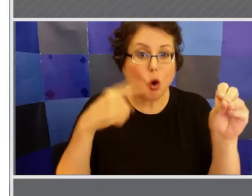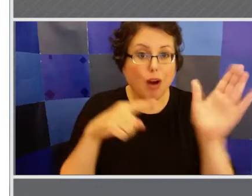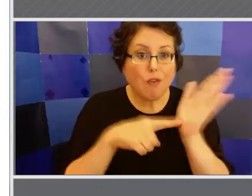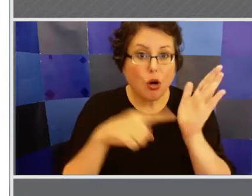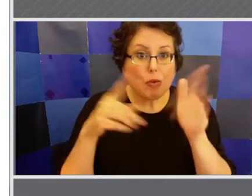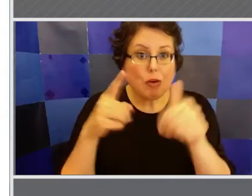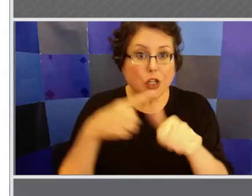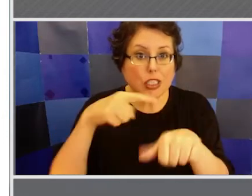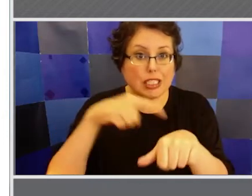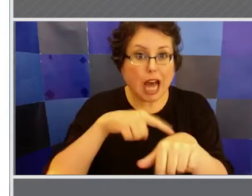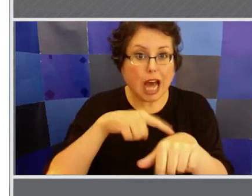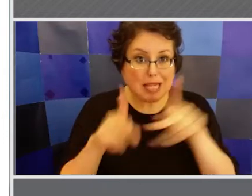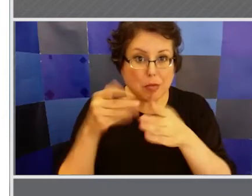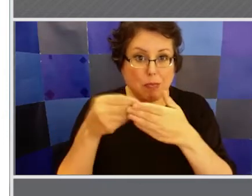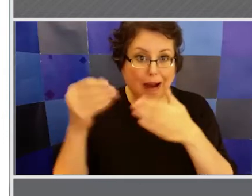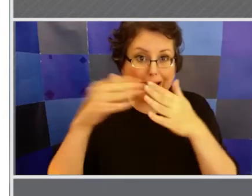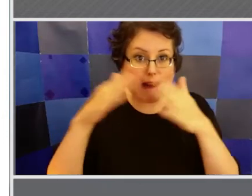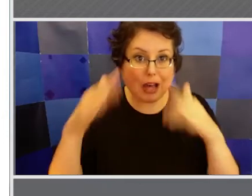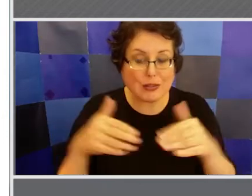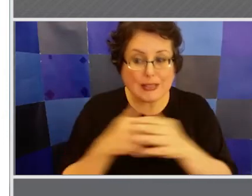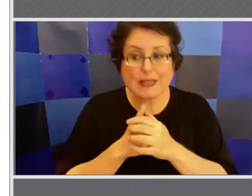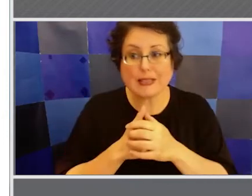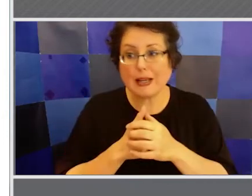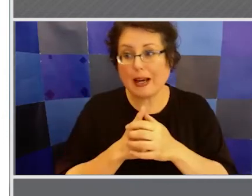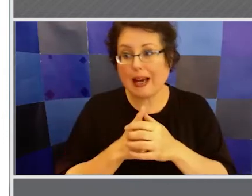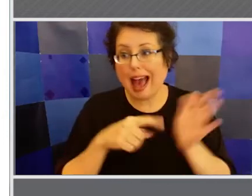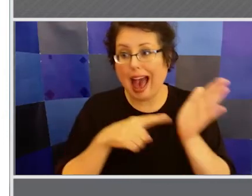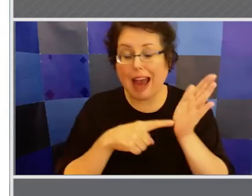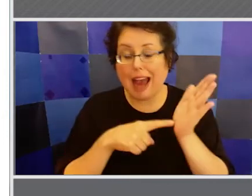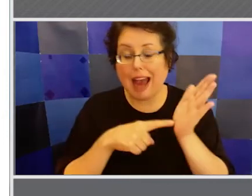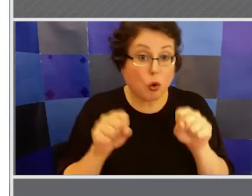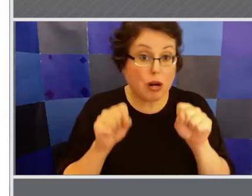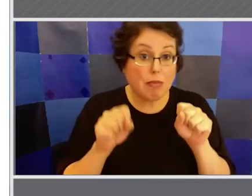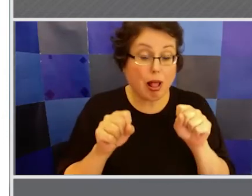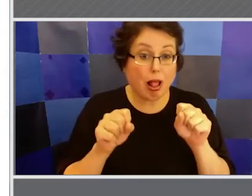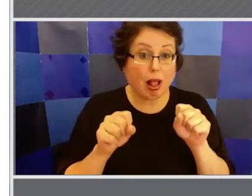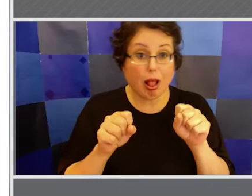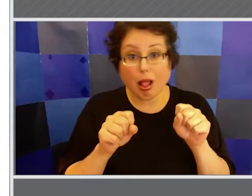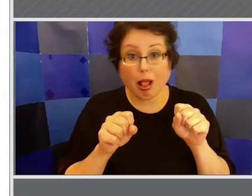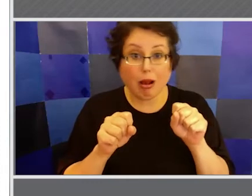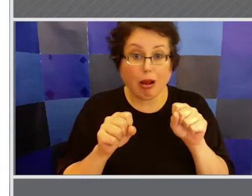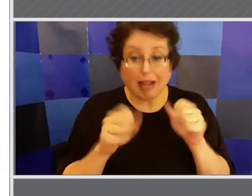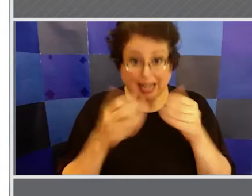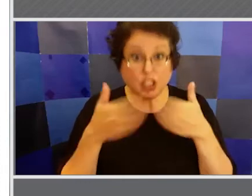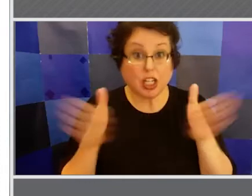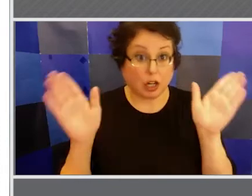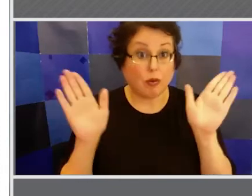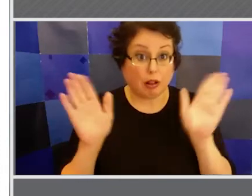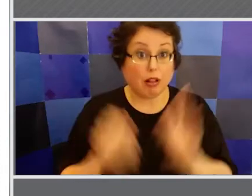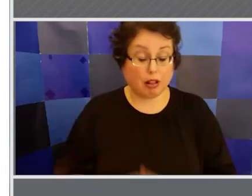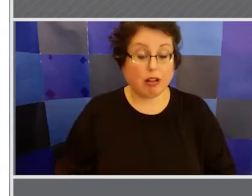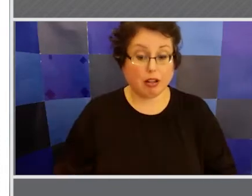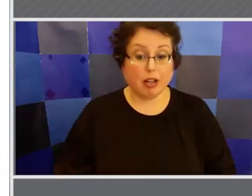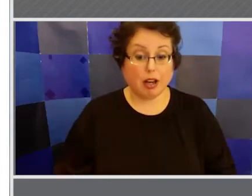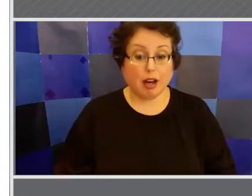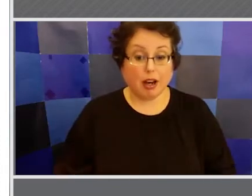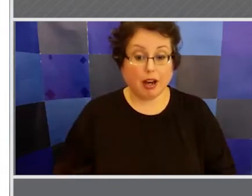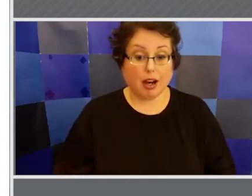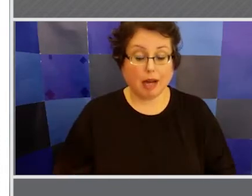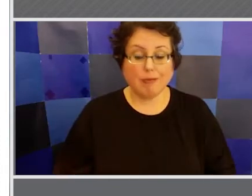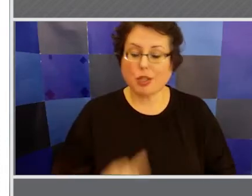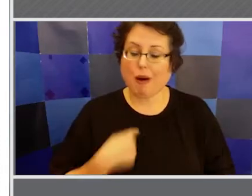time homebuyers or an affordable homebuyer in general so I love talking about this and